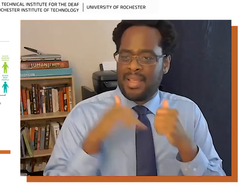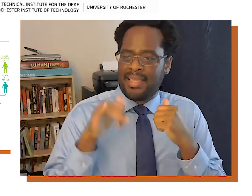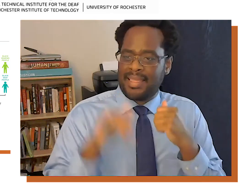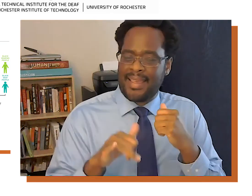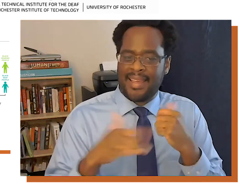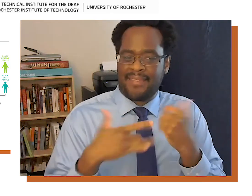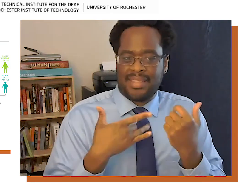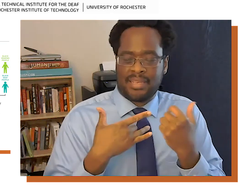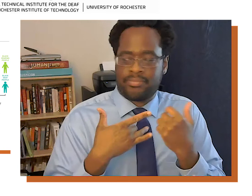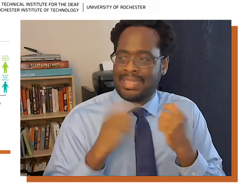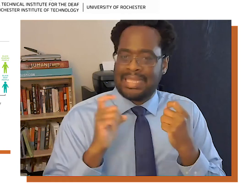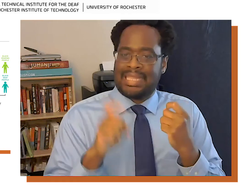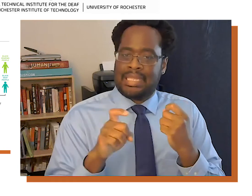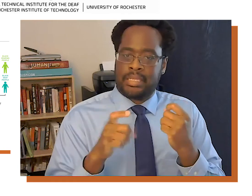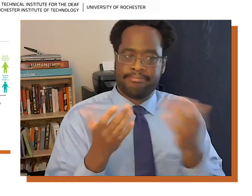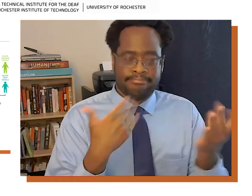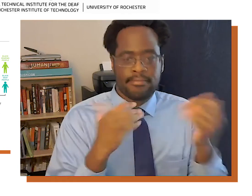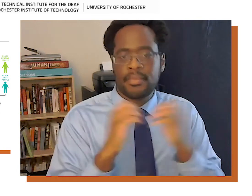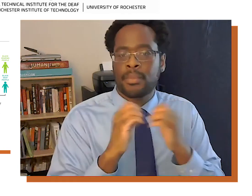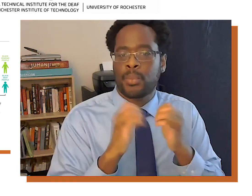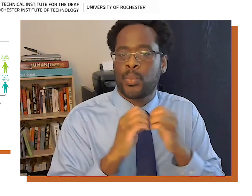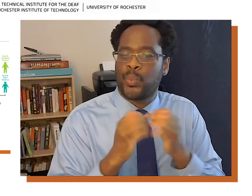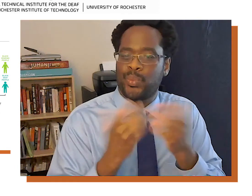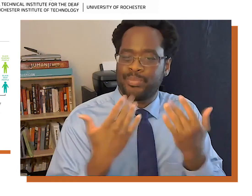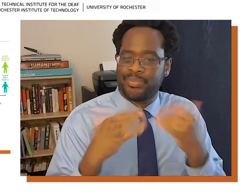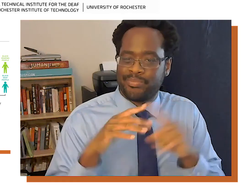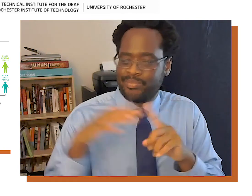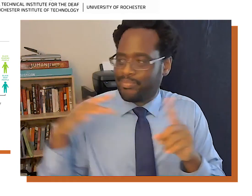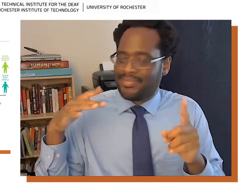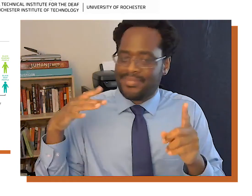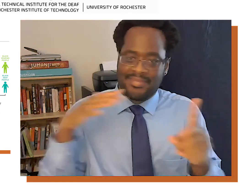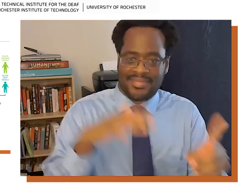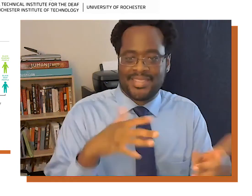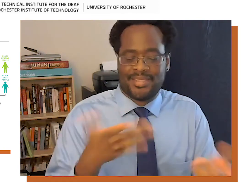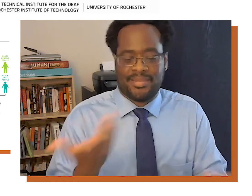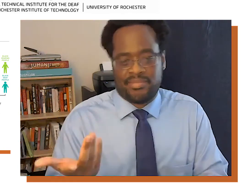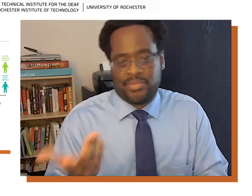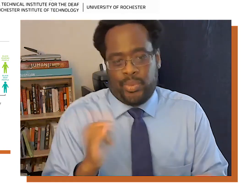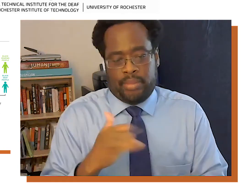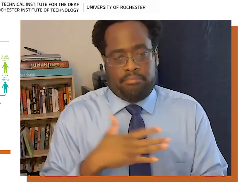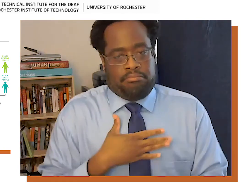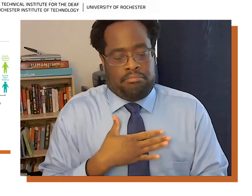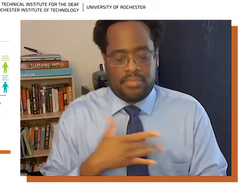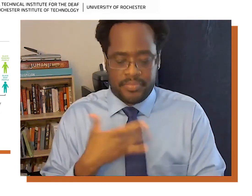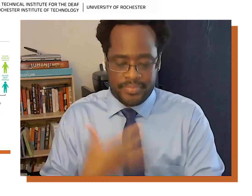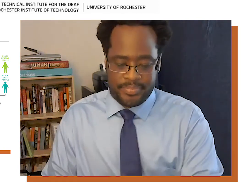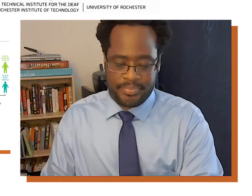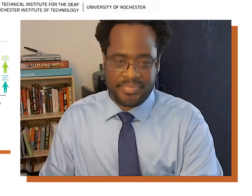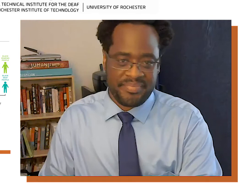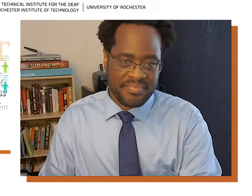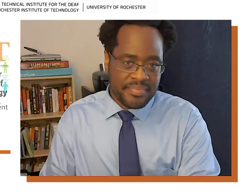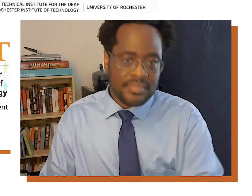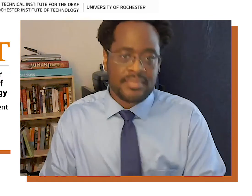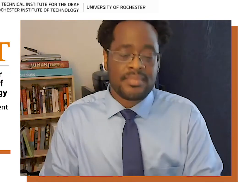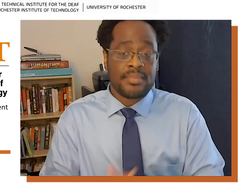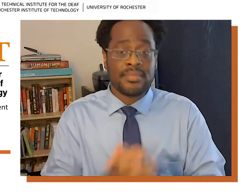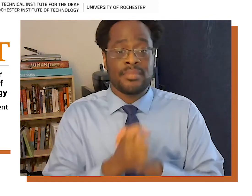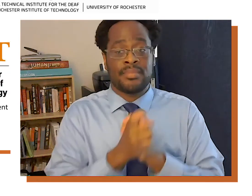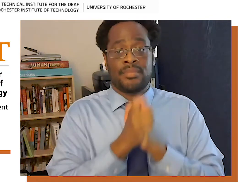so I feel that we need more. We need more eyes on this. We need more studies on this...